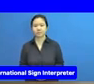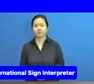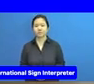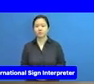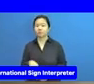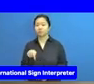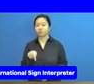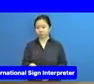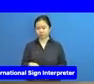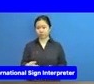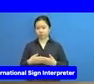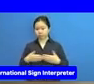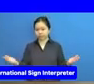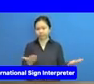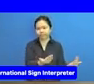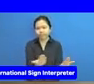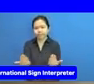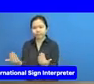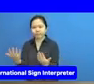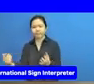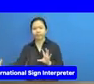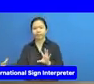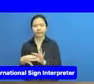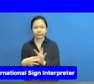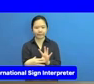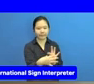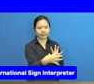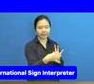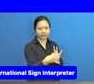We will be organizing two specific Perform Europe